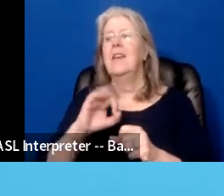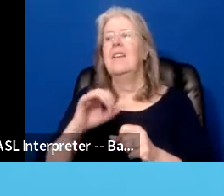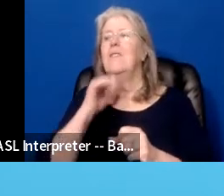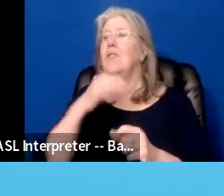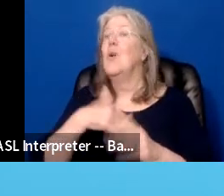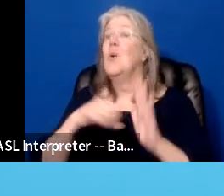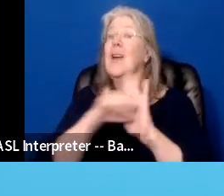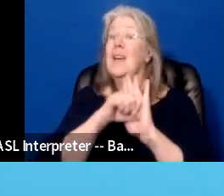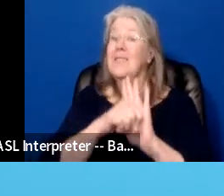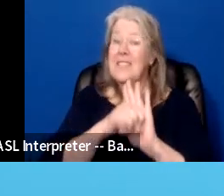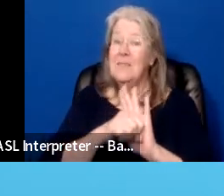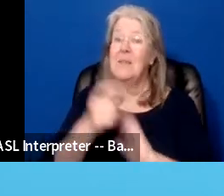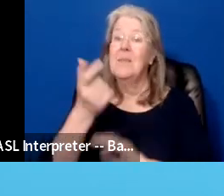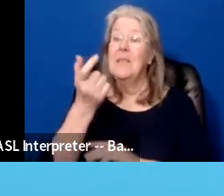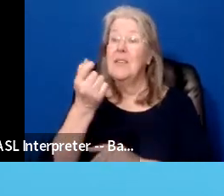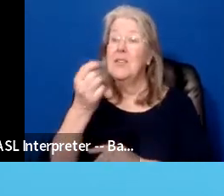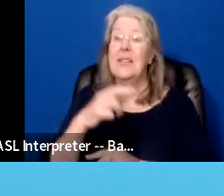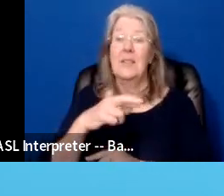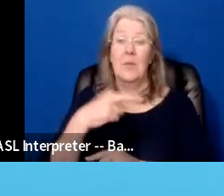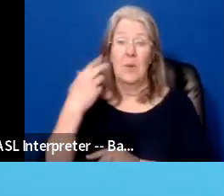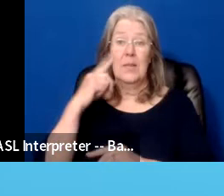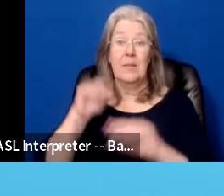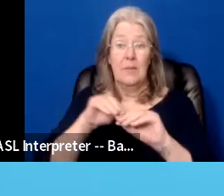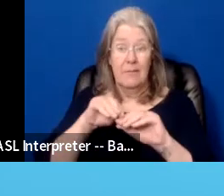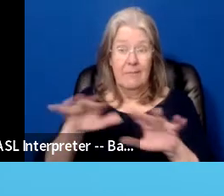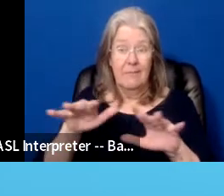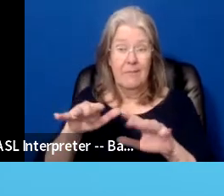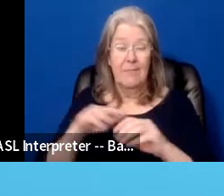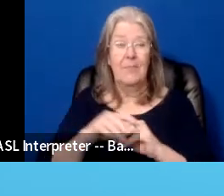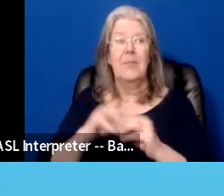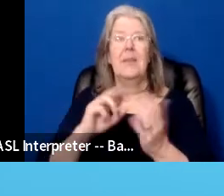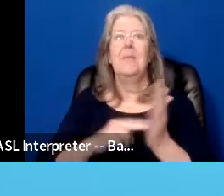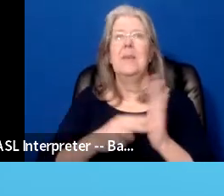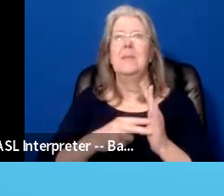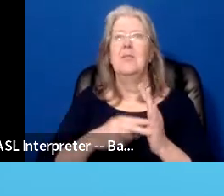on COVID, meaning that you have the virus, but you don't have any symptoms. If you have